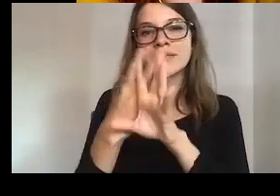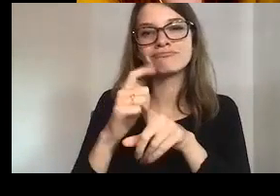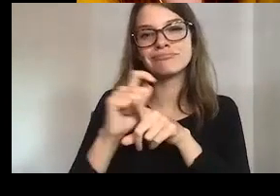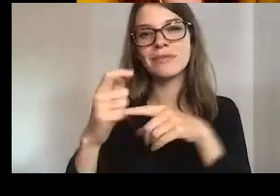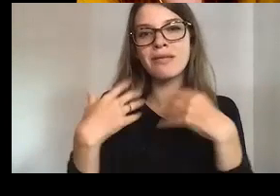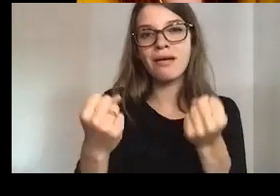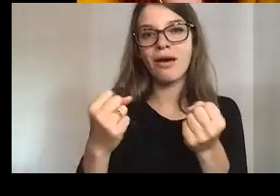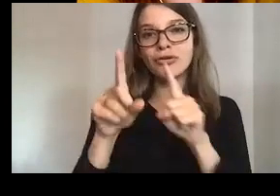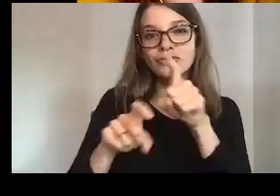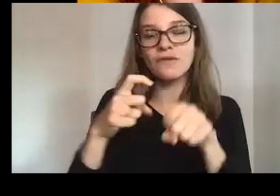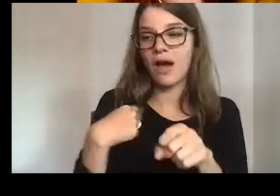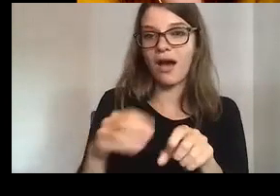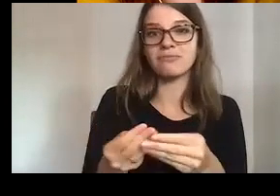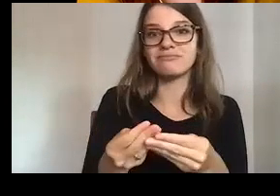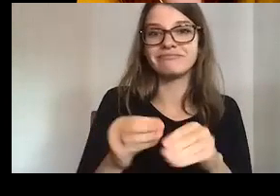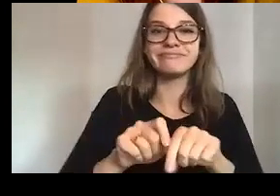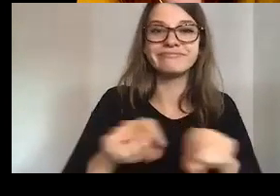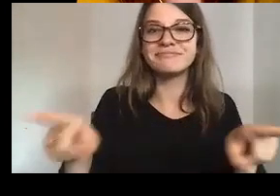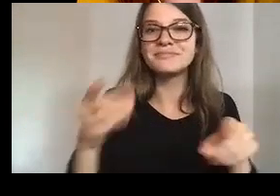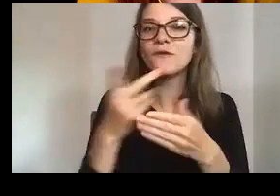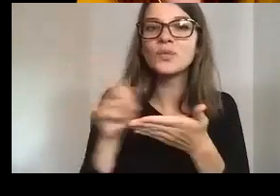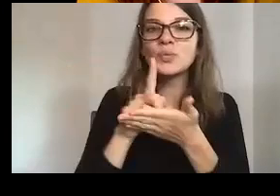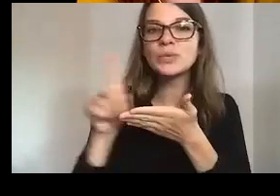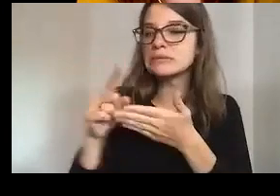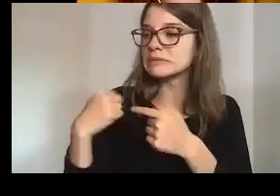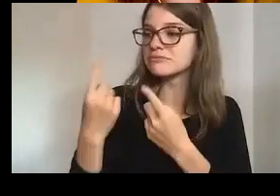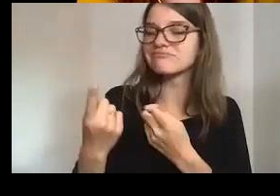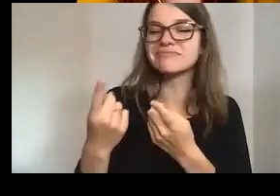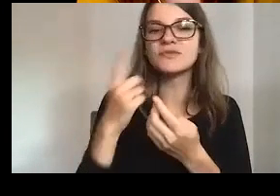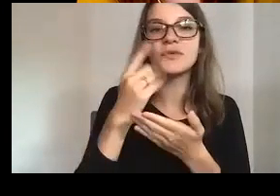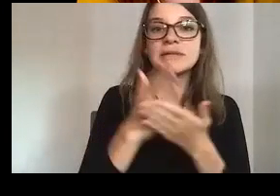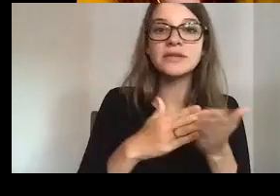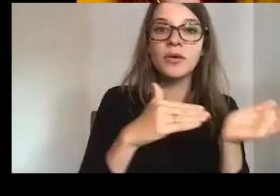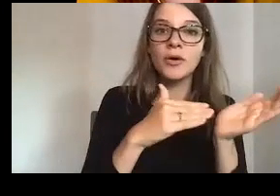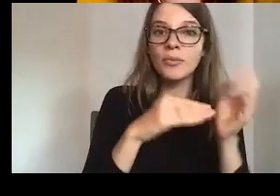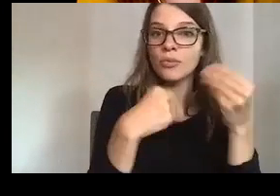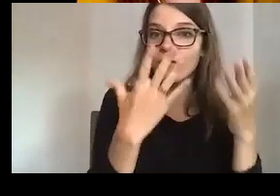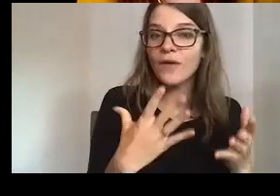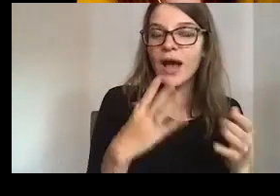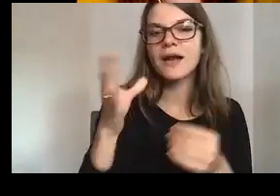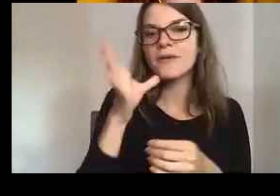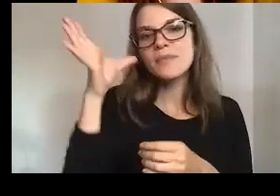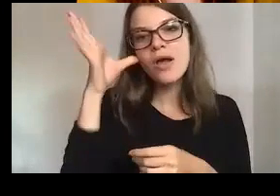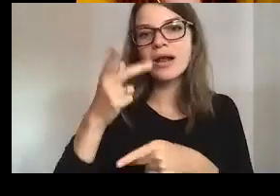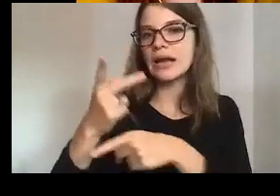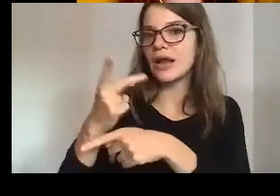over the past few weeks to some providers and parents and caregivers in our local area and just